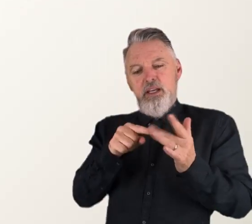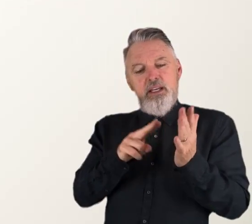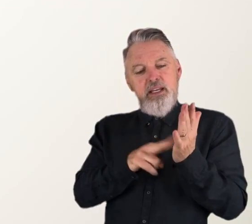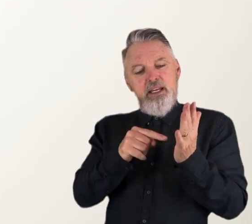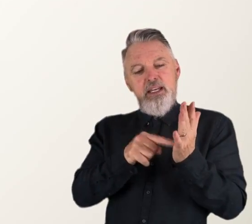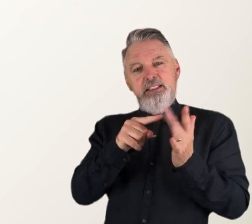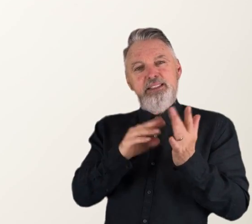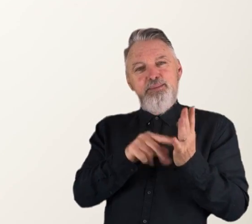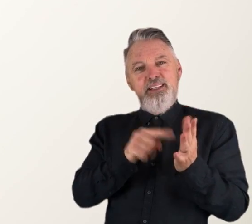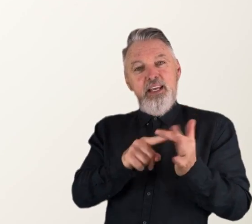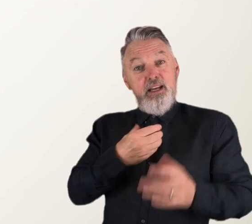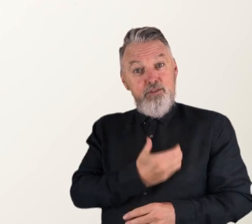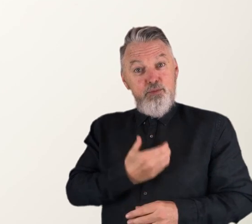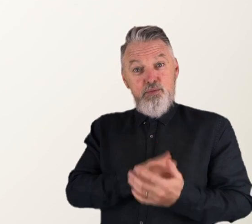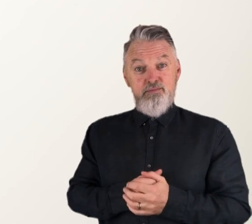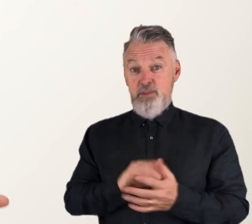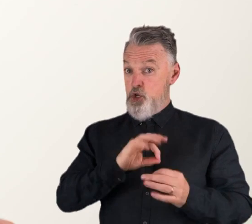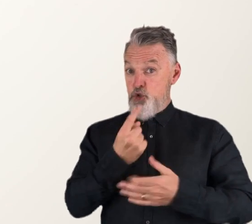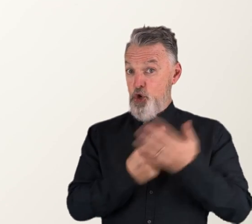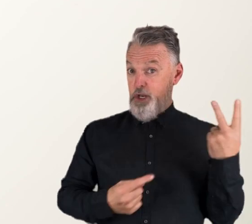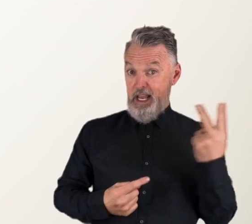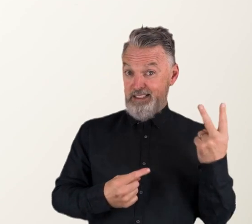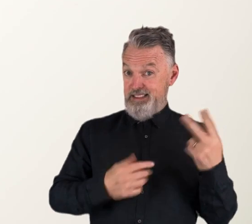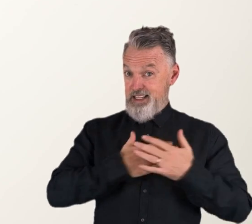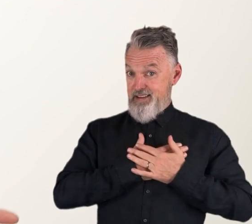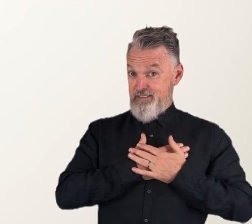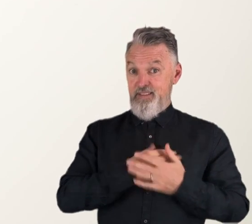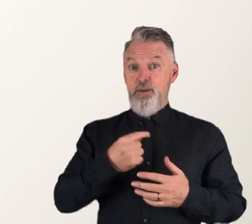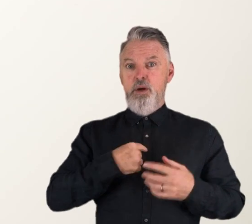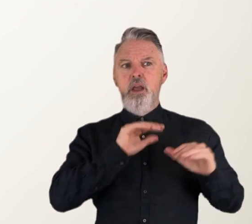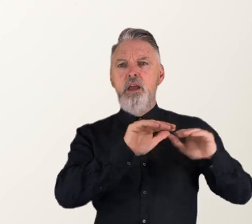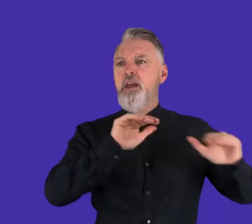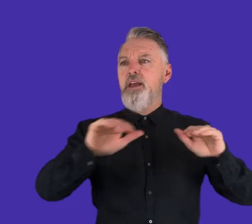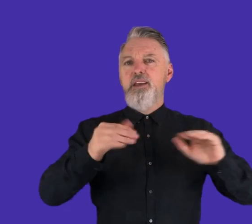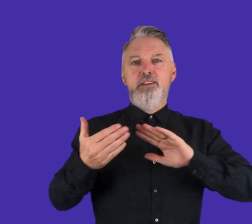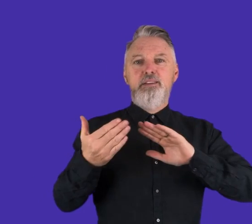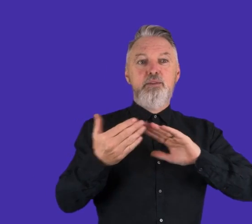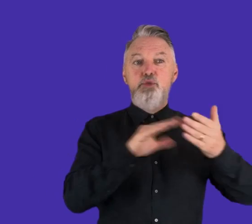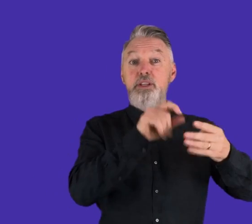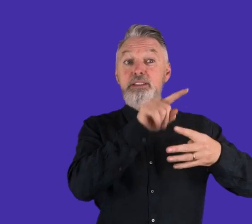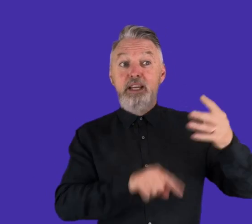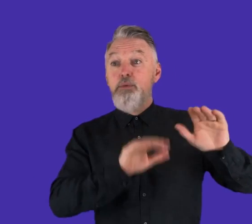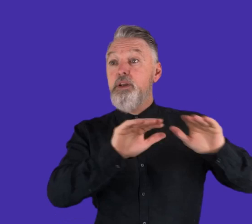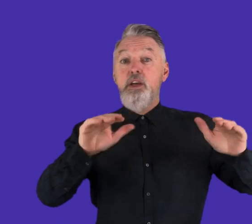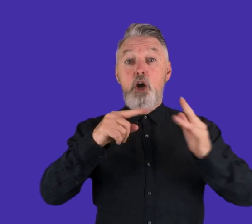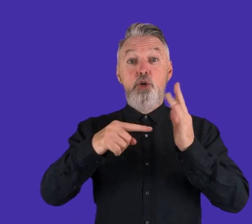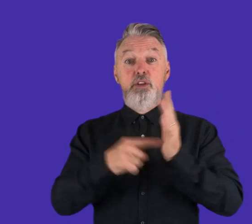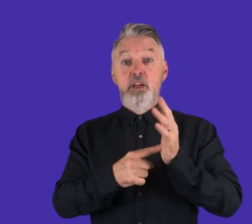And we weren't the only one's who loved this design when we tested it with our disabled communtiy and our Occupational Therapists We heard things like